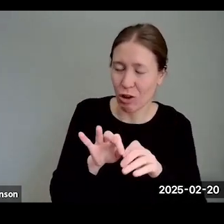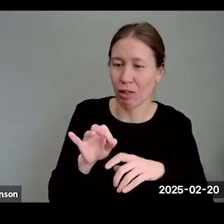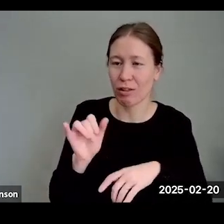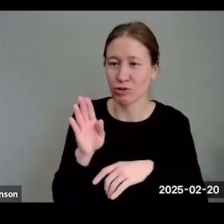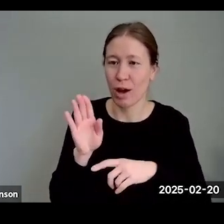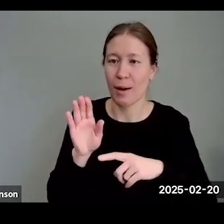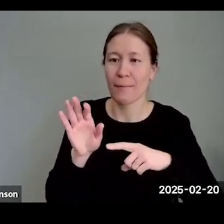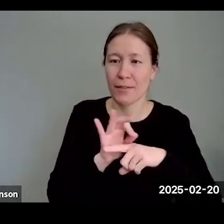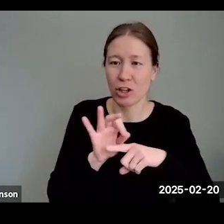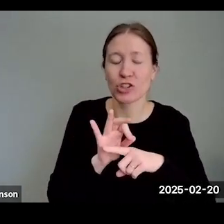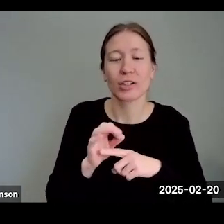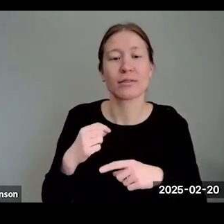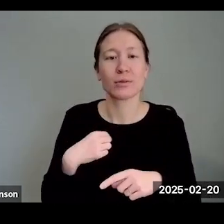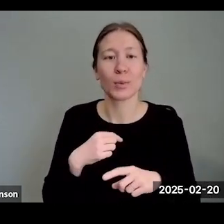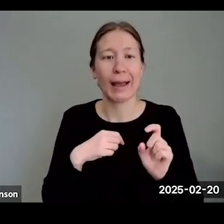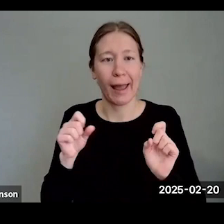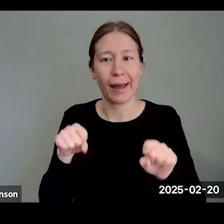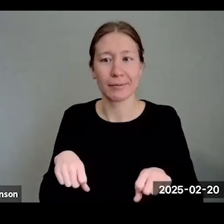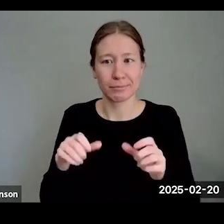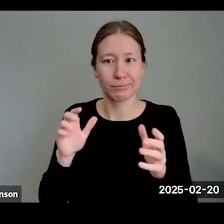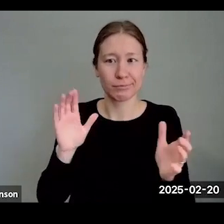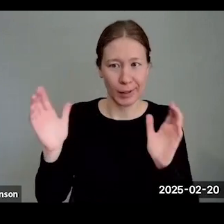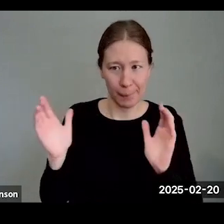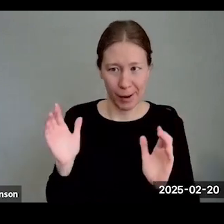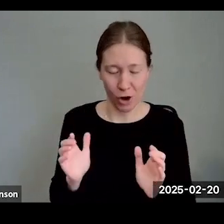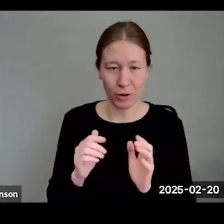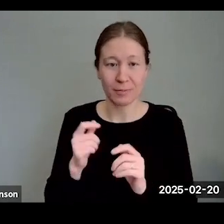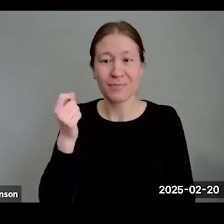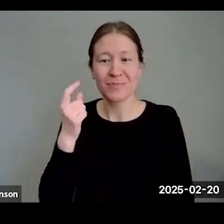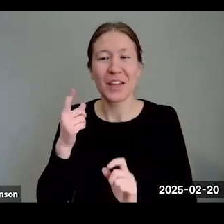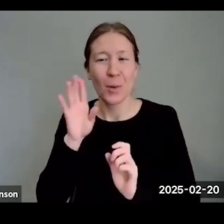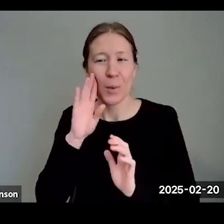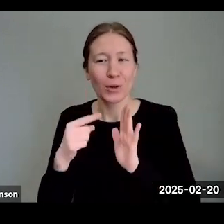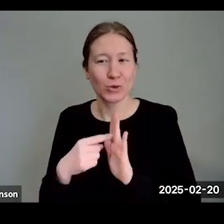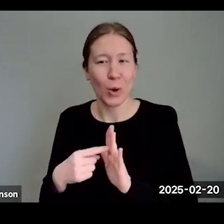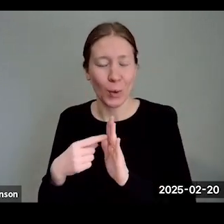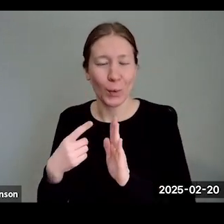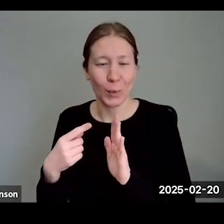between that and a marginal, this is a tangible example that somebody provided me before,